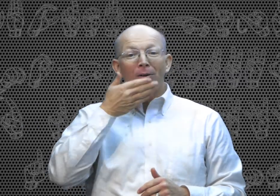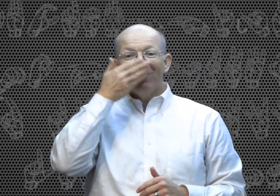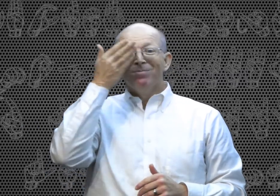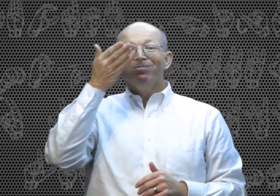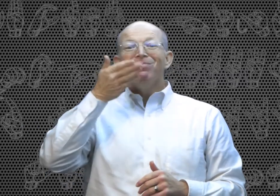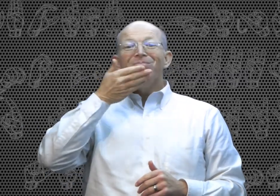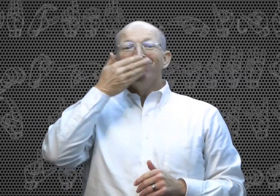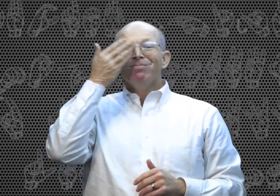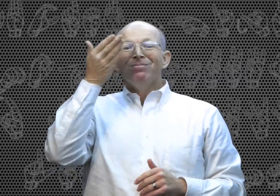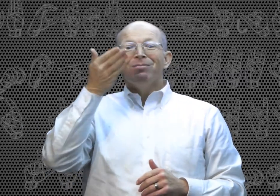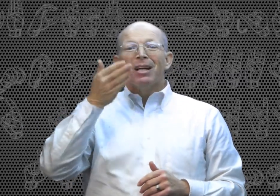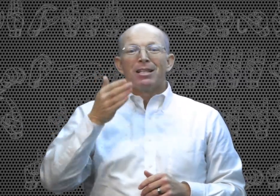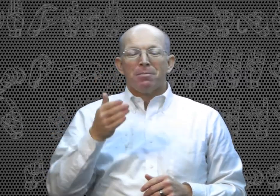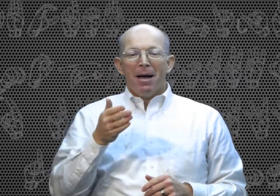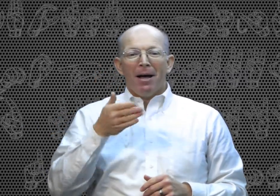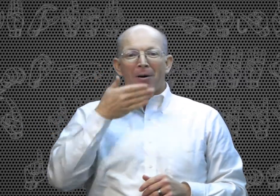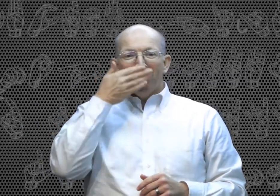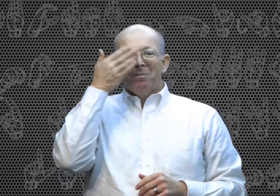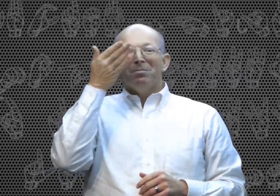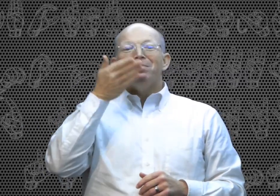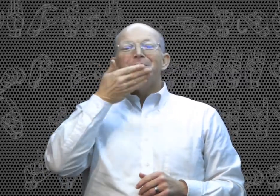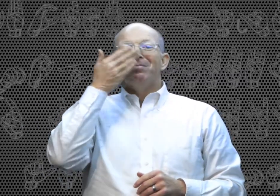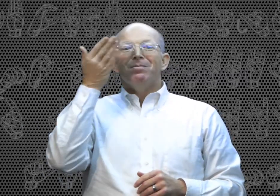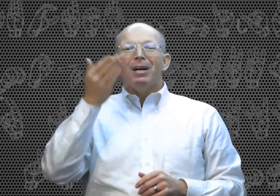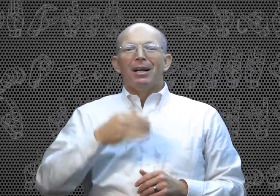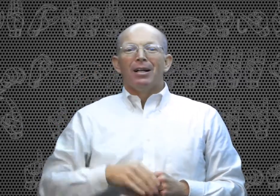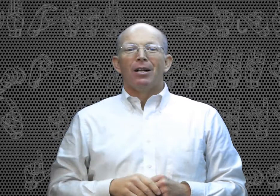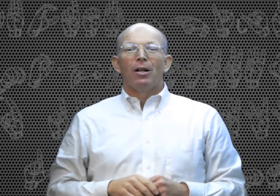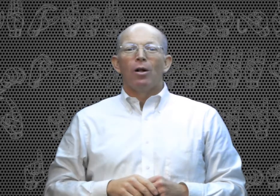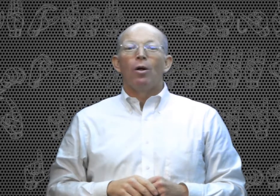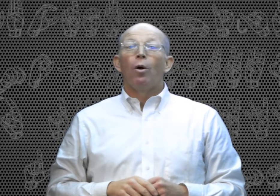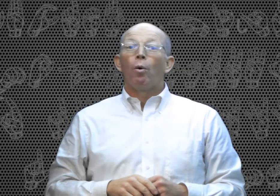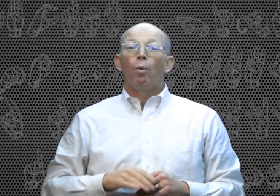SMELL